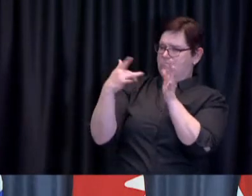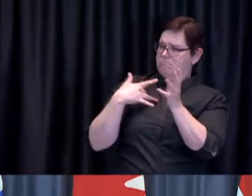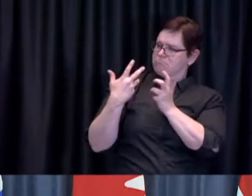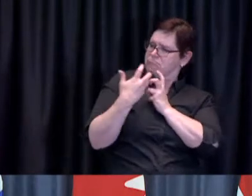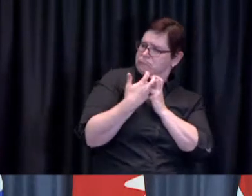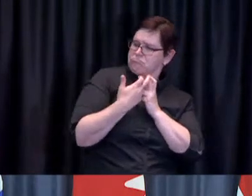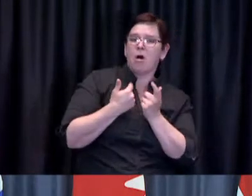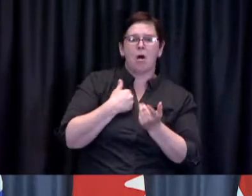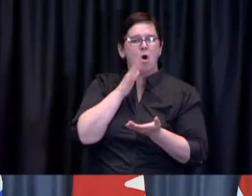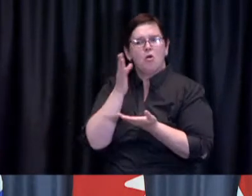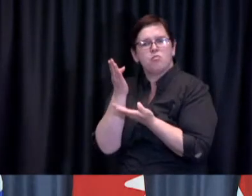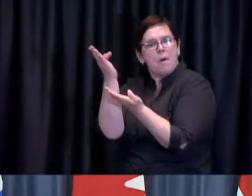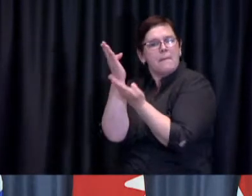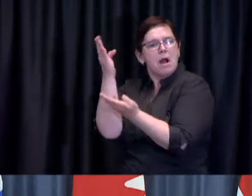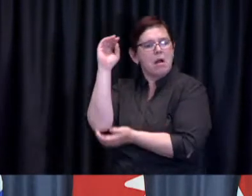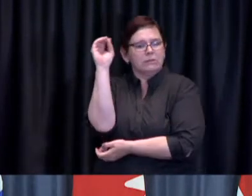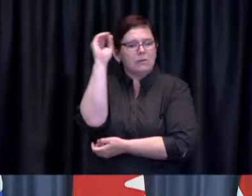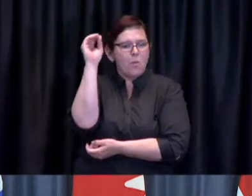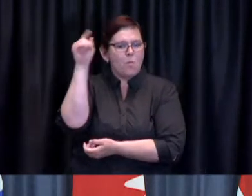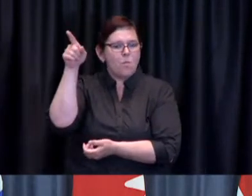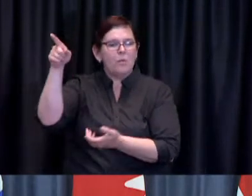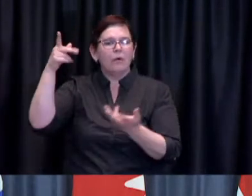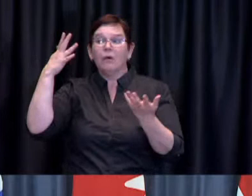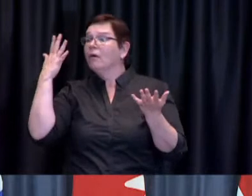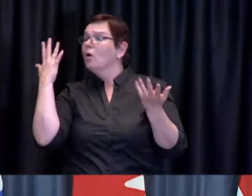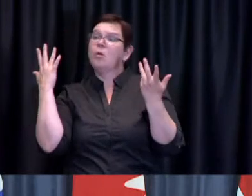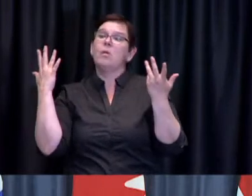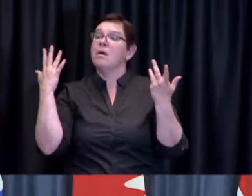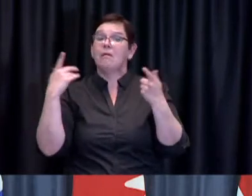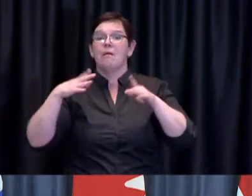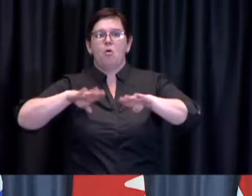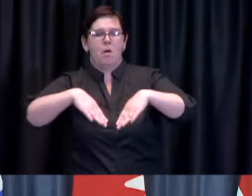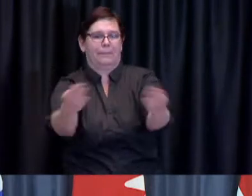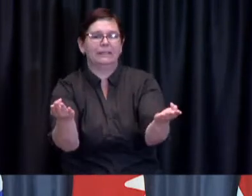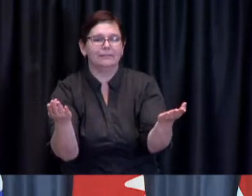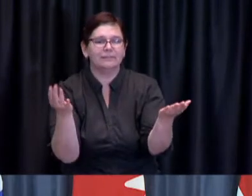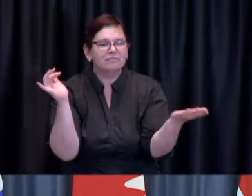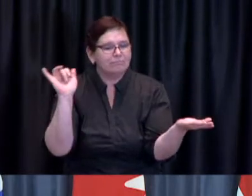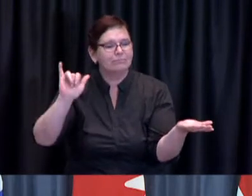into consideration as the provincial government makes their important decisions in this regard